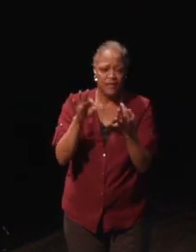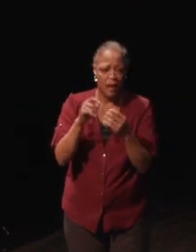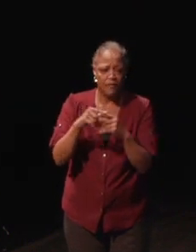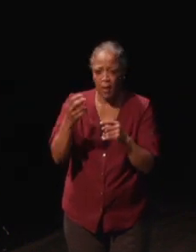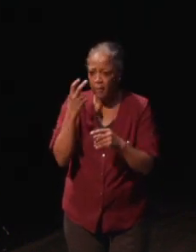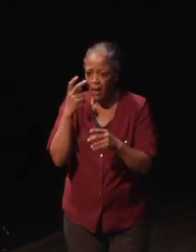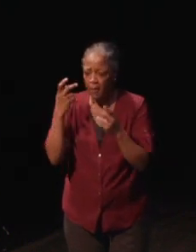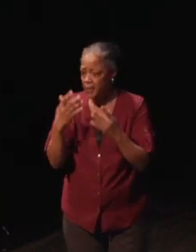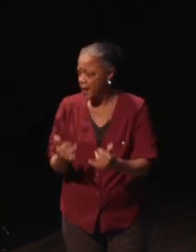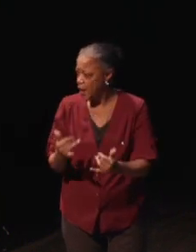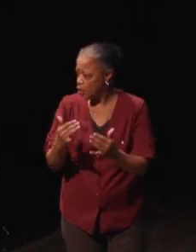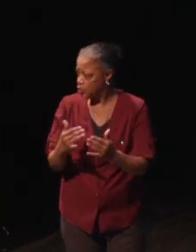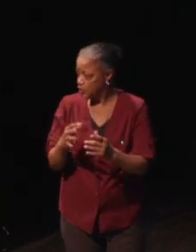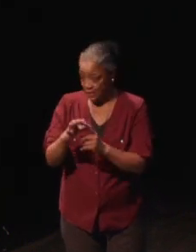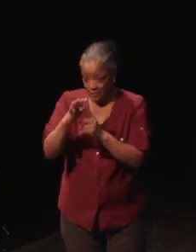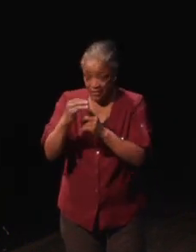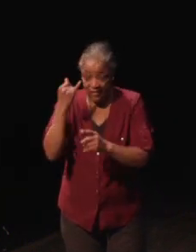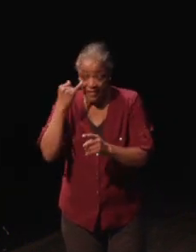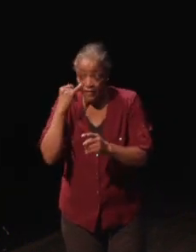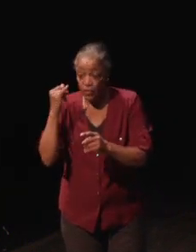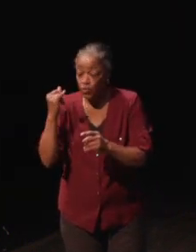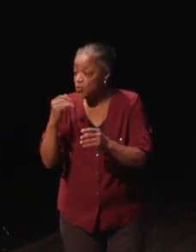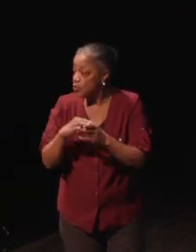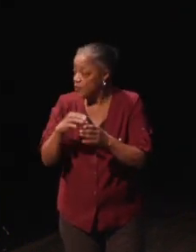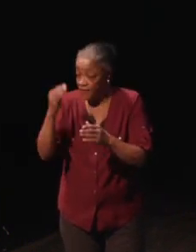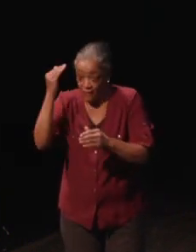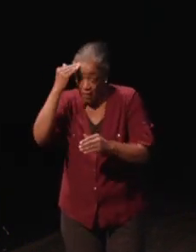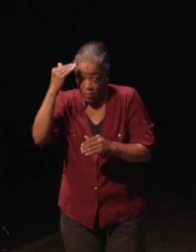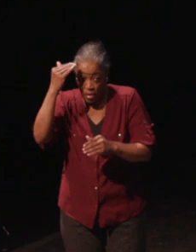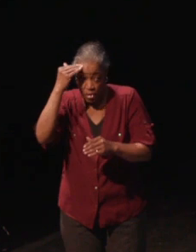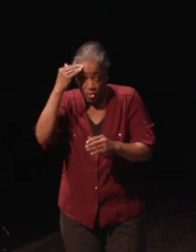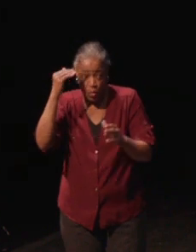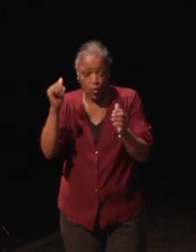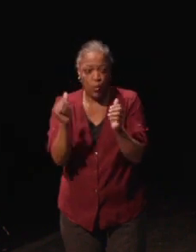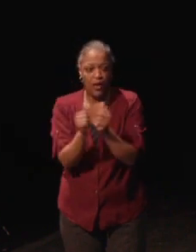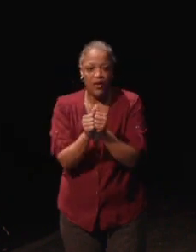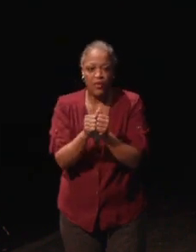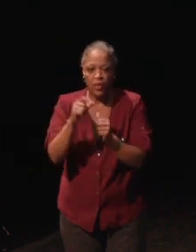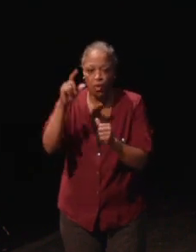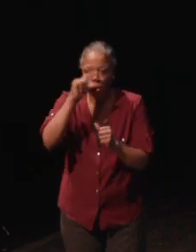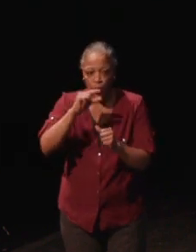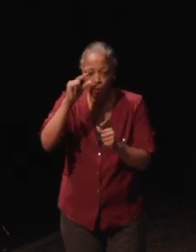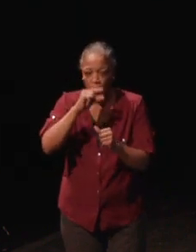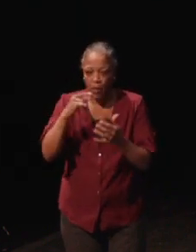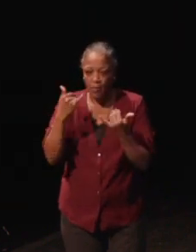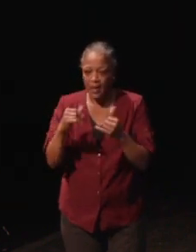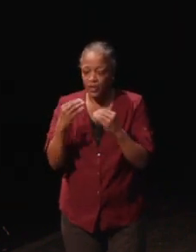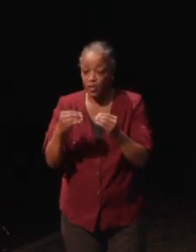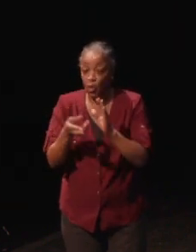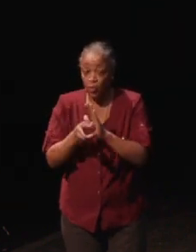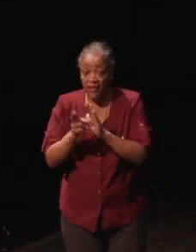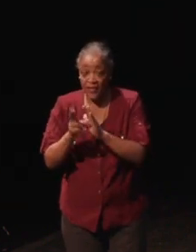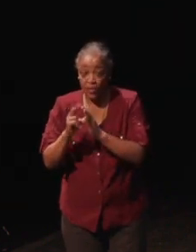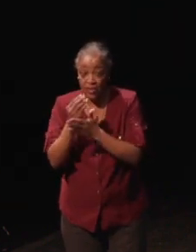especially if you're even remotely familiar with the Google Play Store review section and the comments.